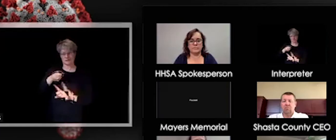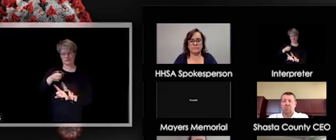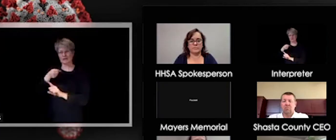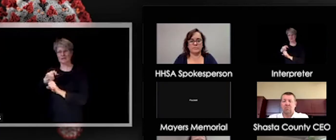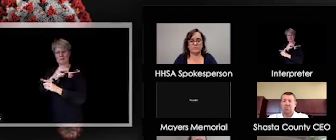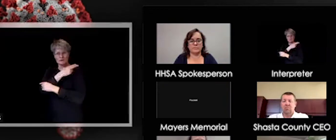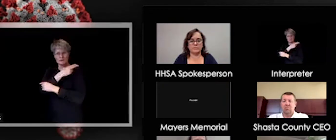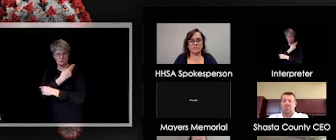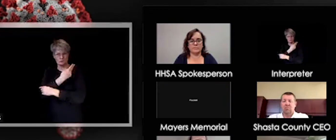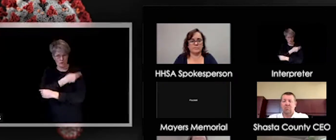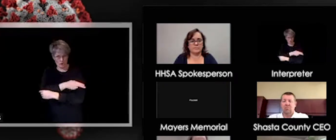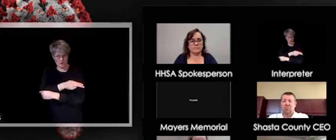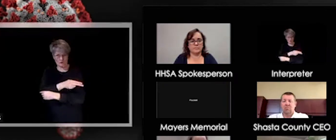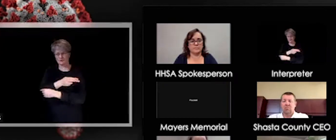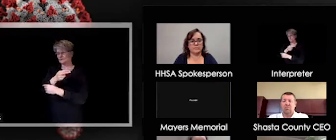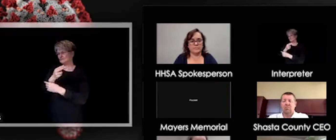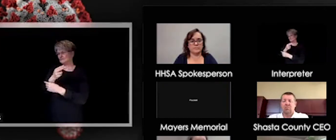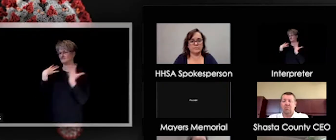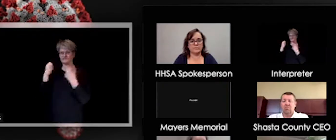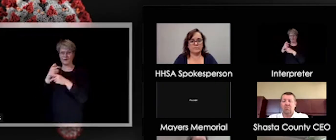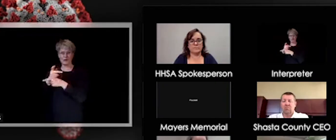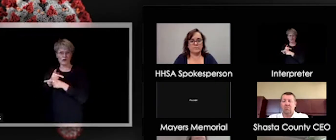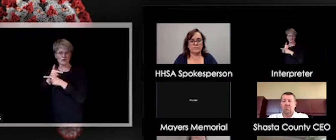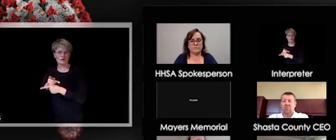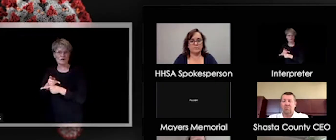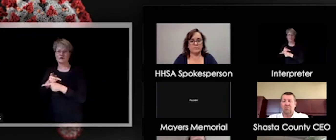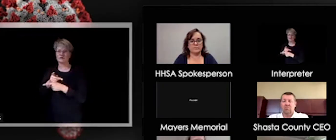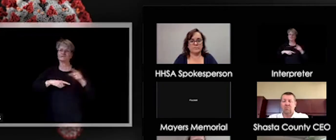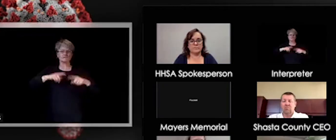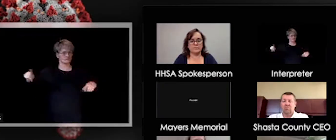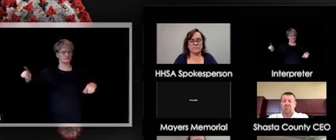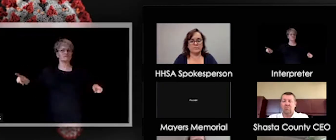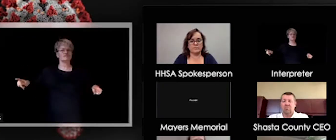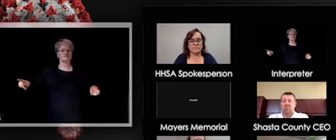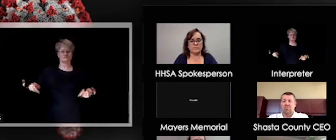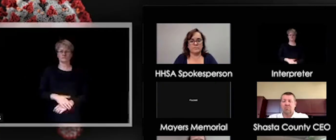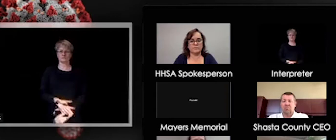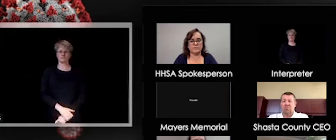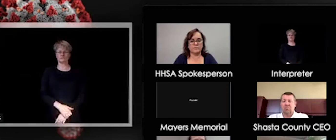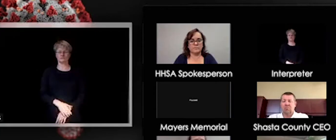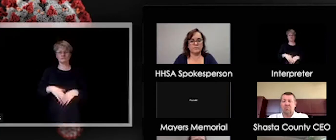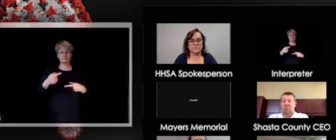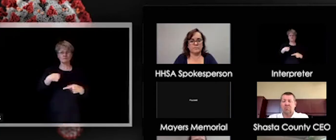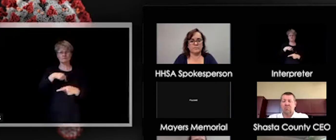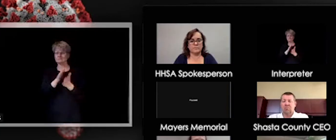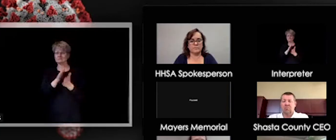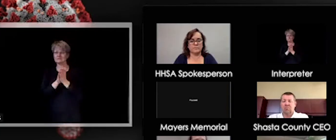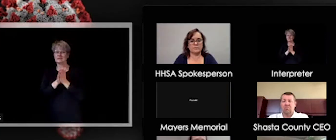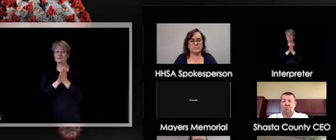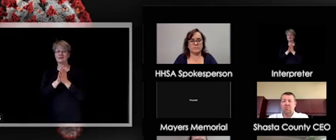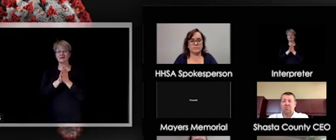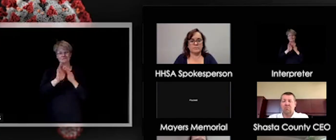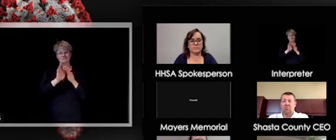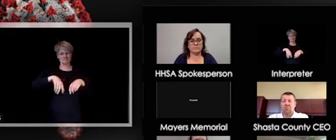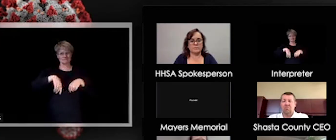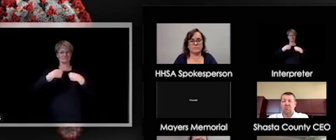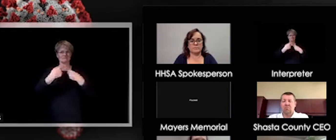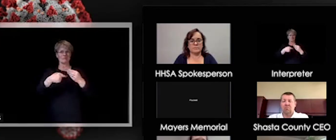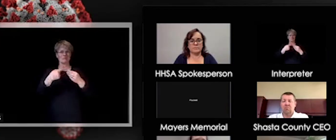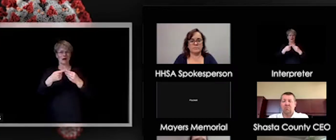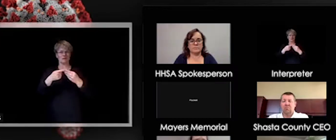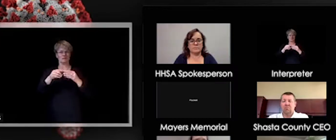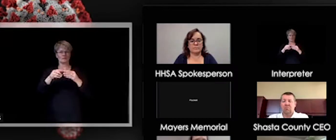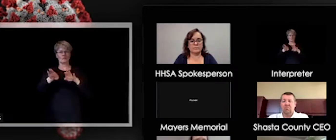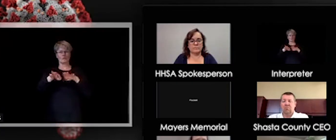congregate settings. So, we look forward to making that available to the public when it’s